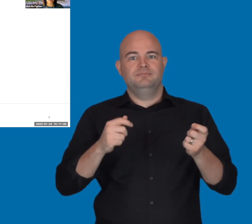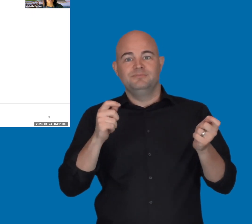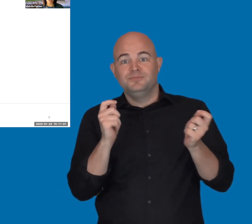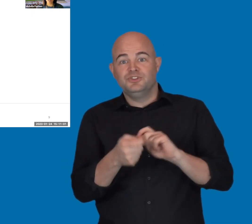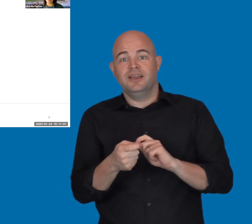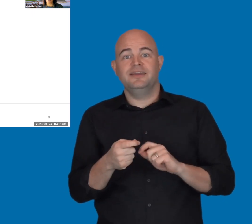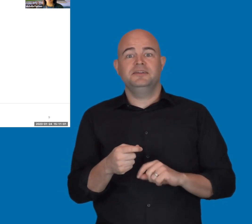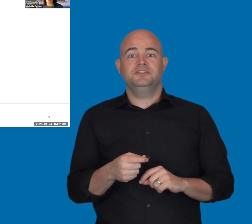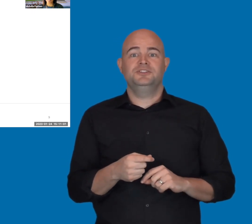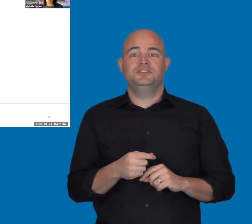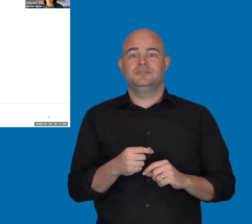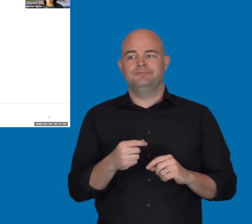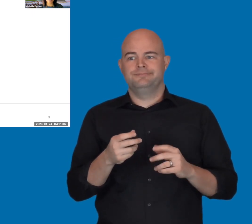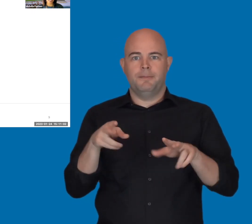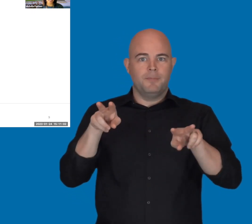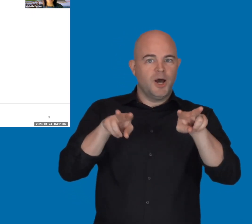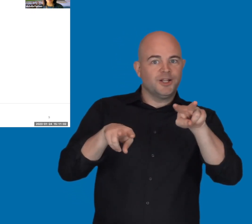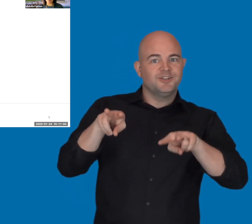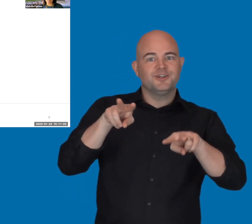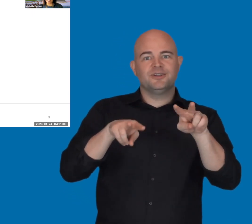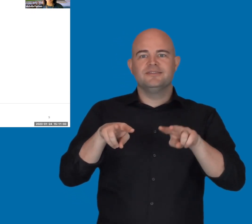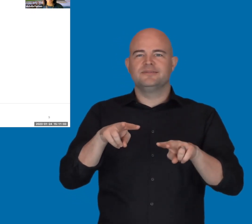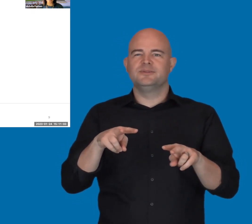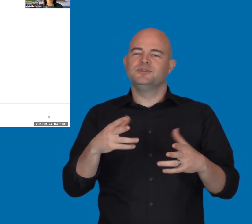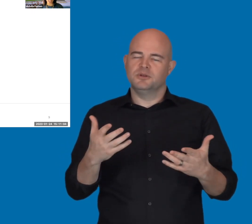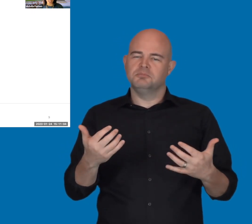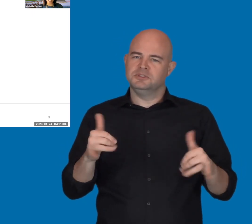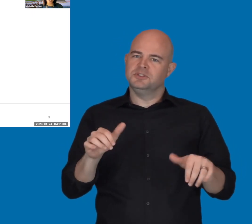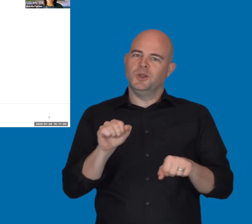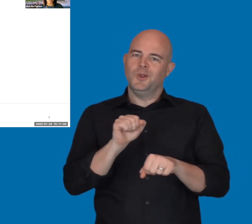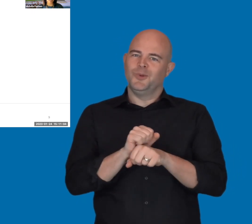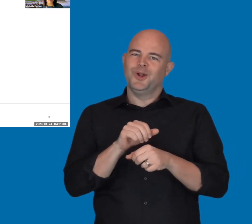So, we are engaging faculty and staff on campus